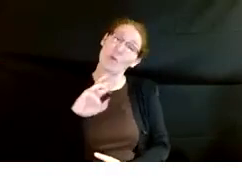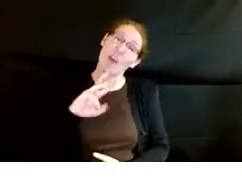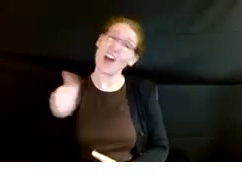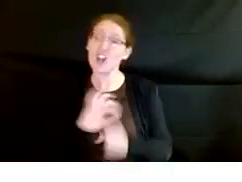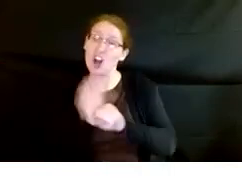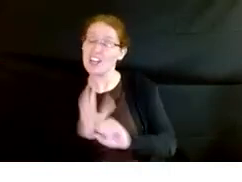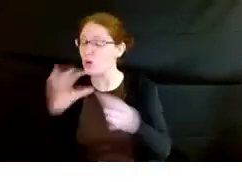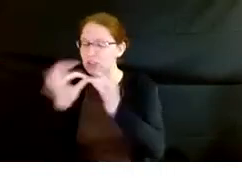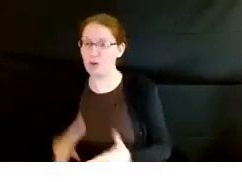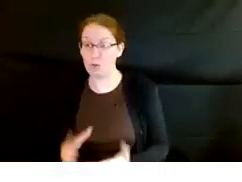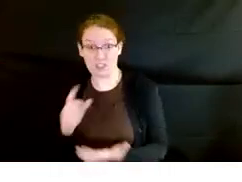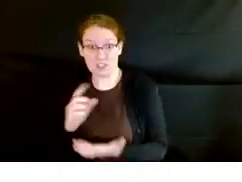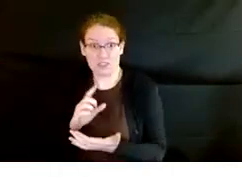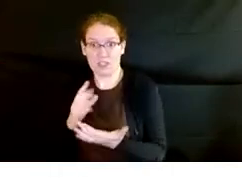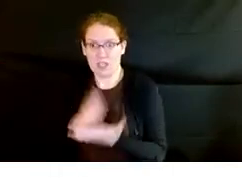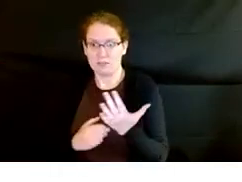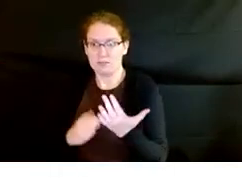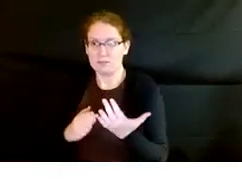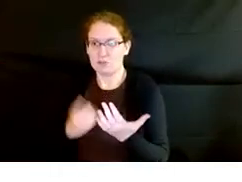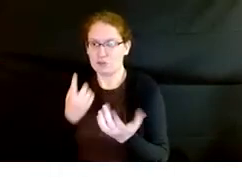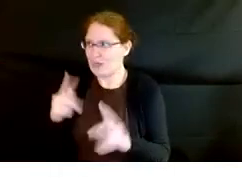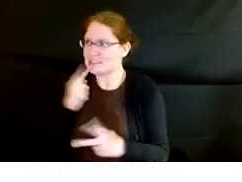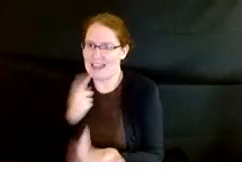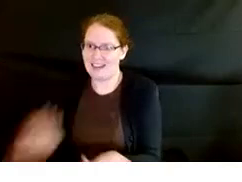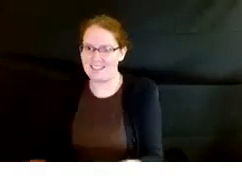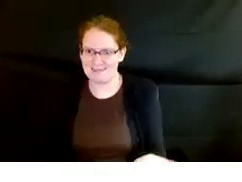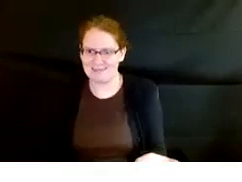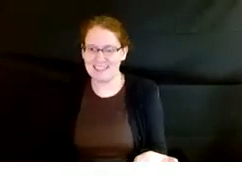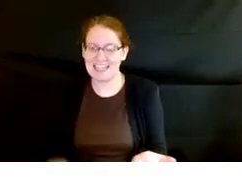is what some of them were trying to do uh the same rights and and this is something i think